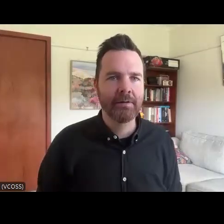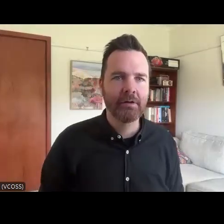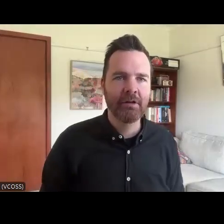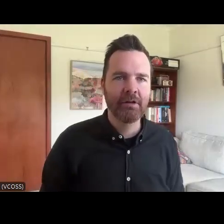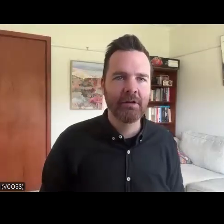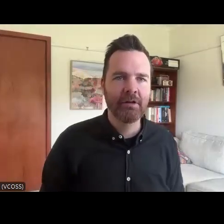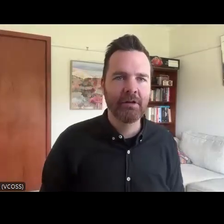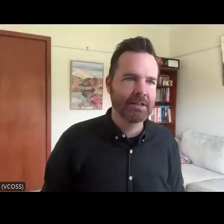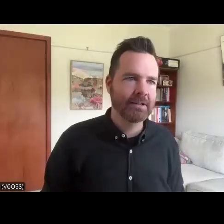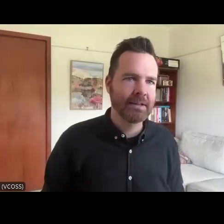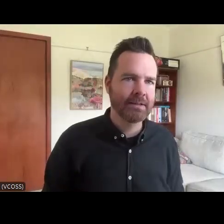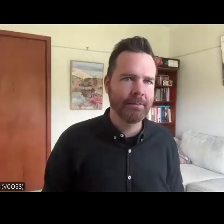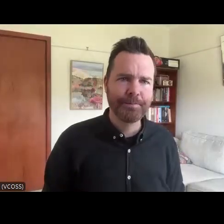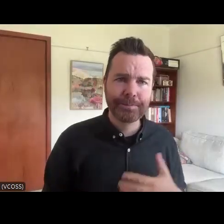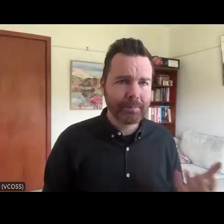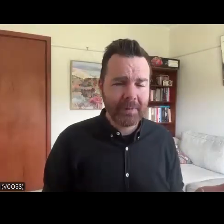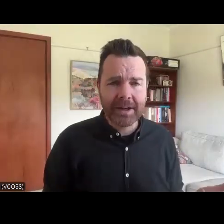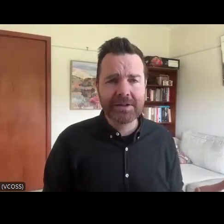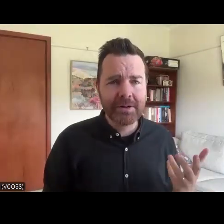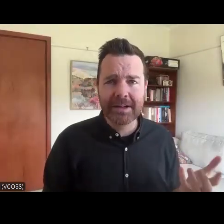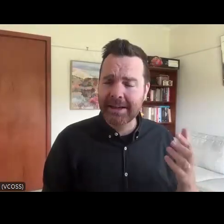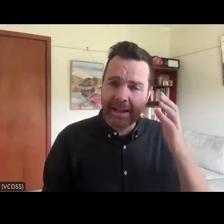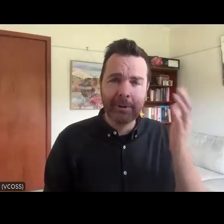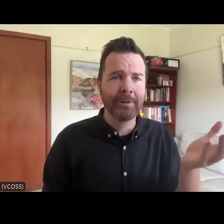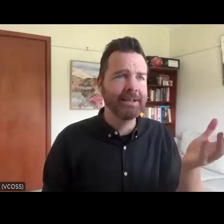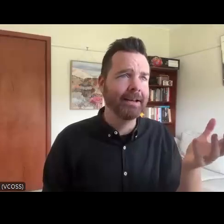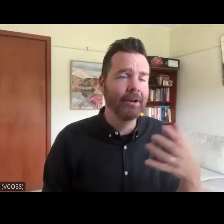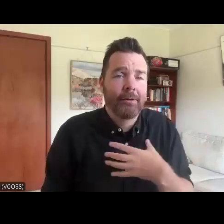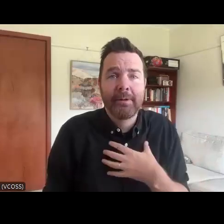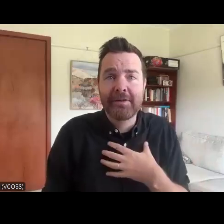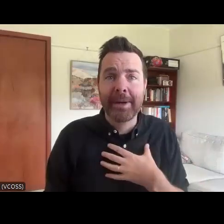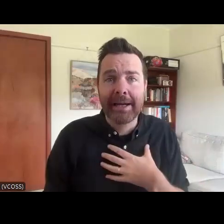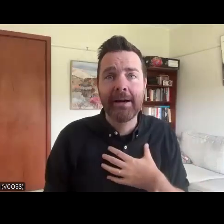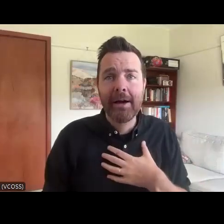of the criminal justice system, and as soon as I say that word quicksand, you know, at least for me,